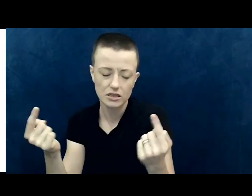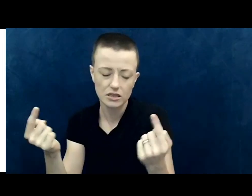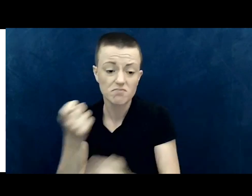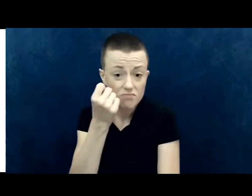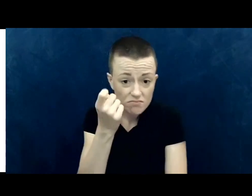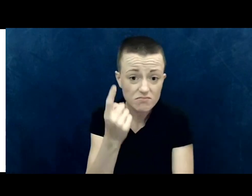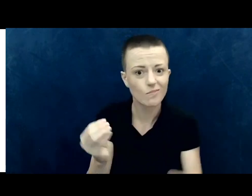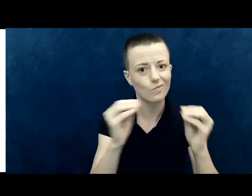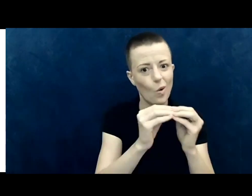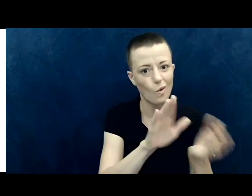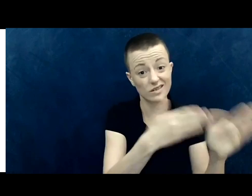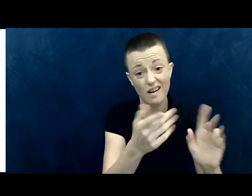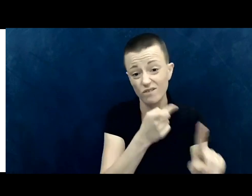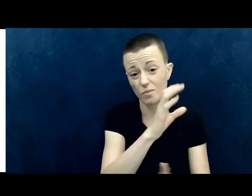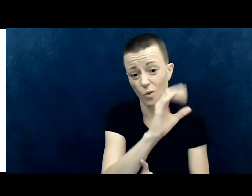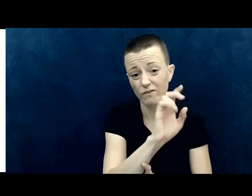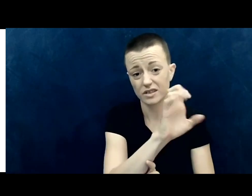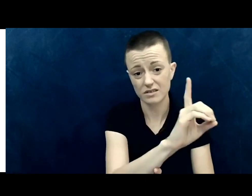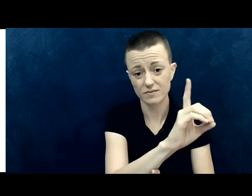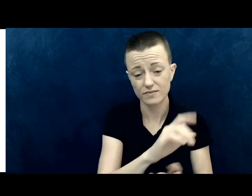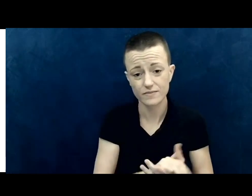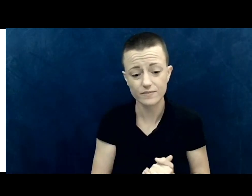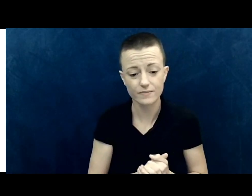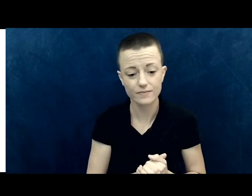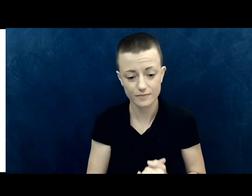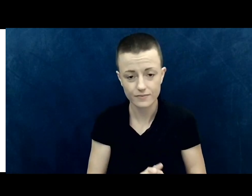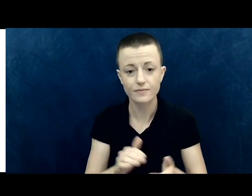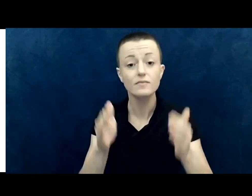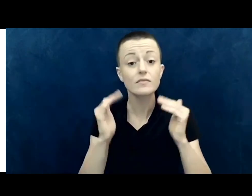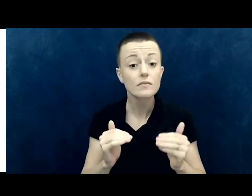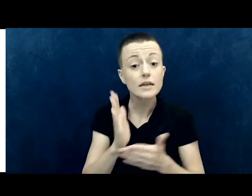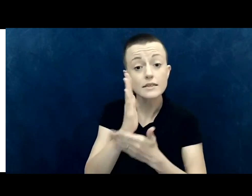Some people ask if the COVID vaccines contain chemicals like mercury,